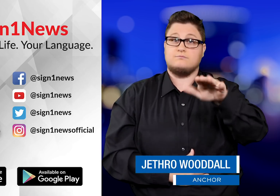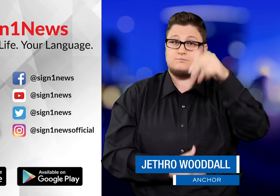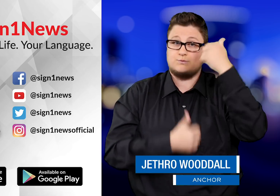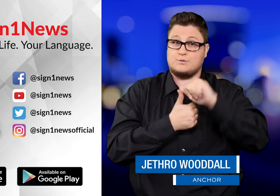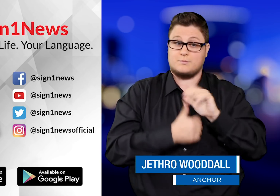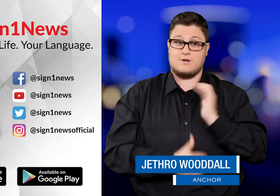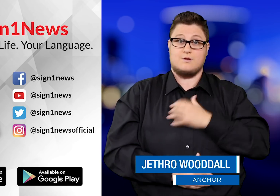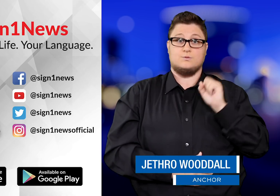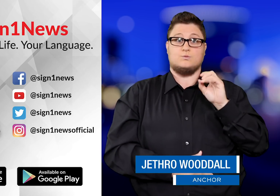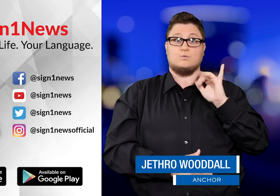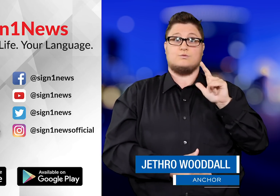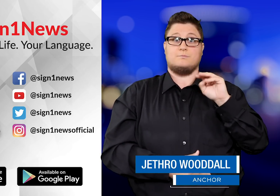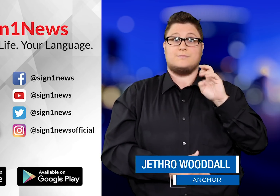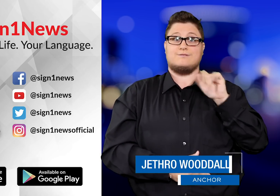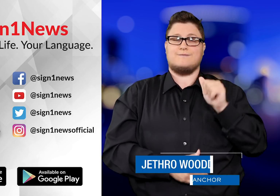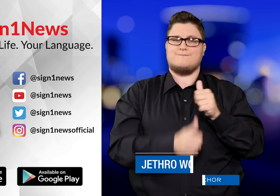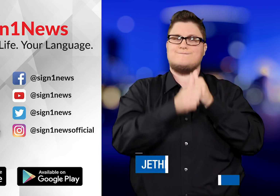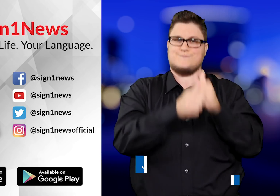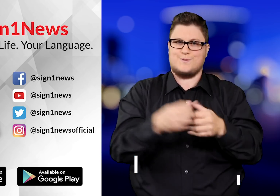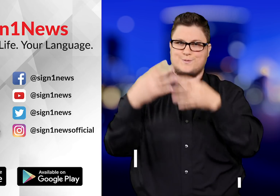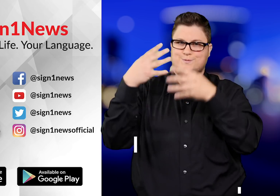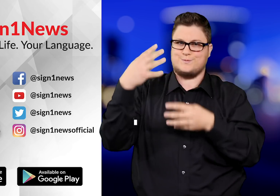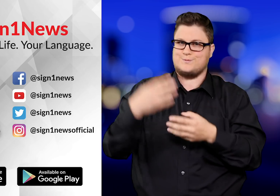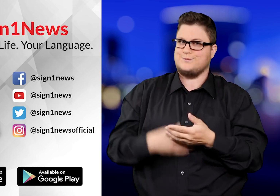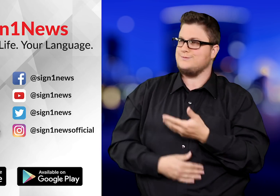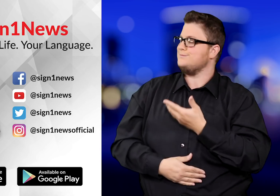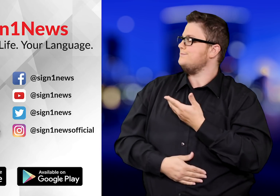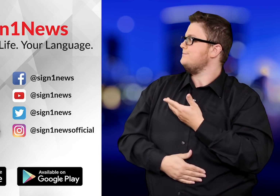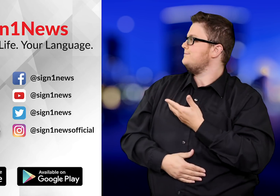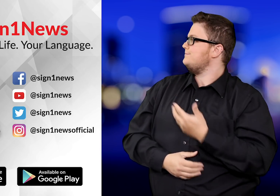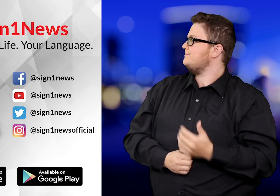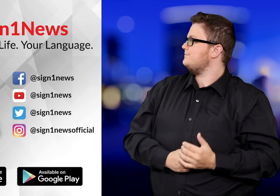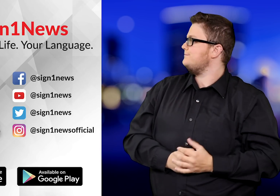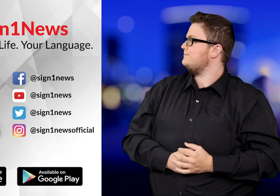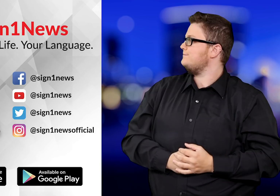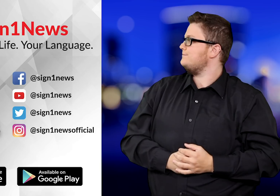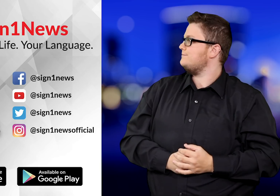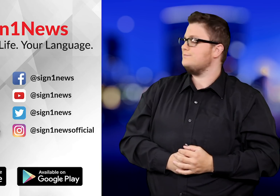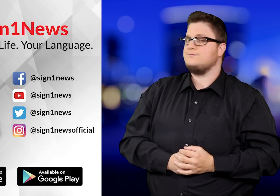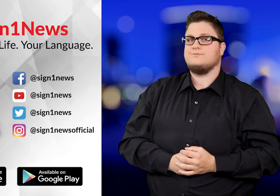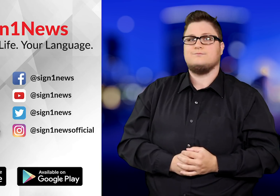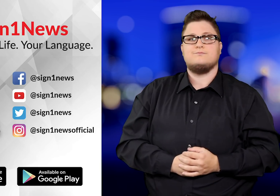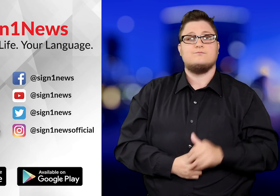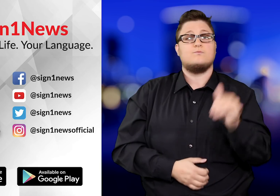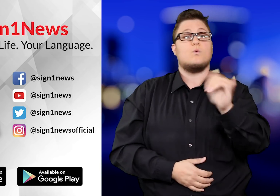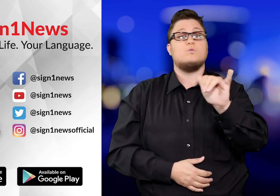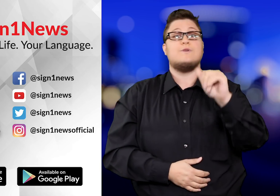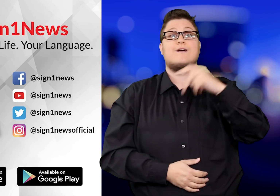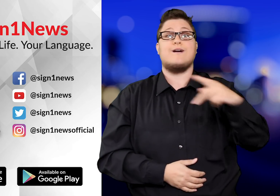Remember to follow us on all of our social media platforms and be sure to download our